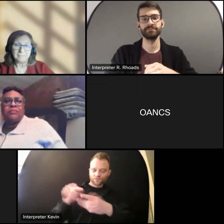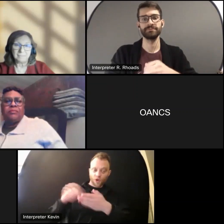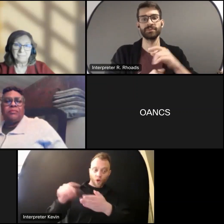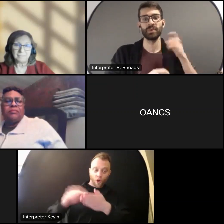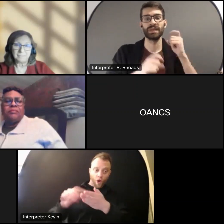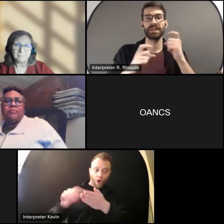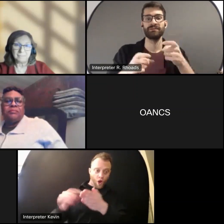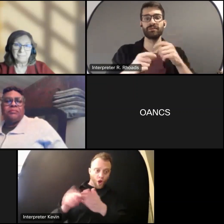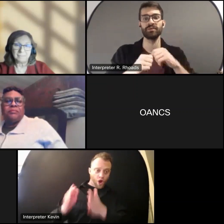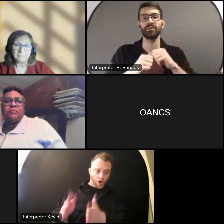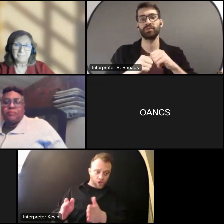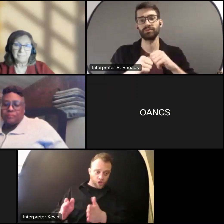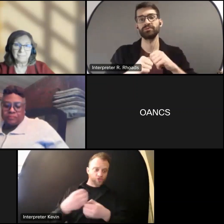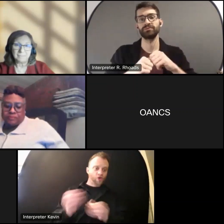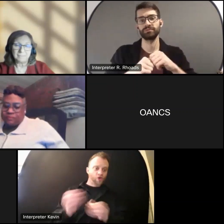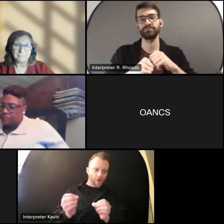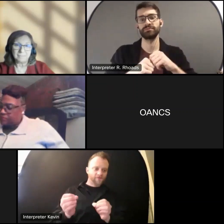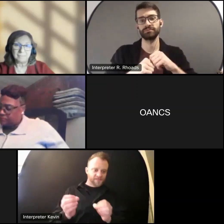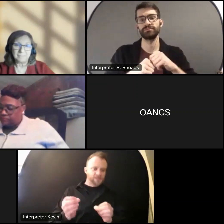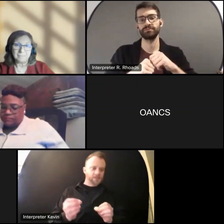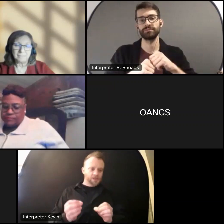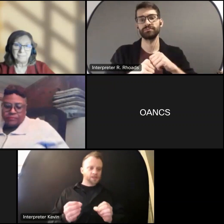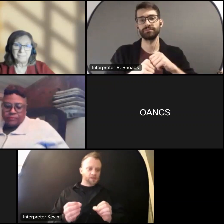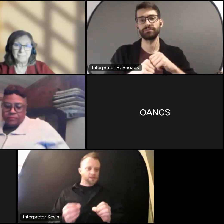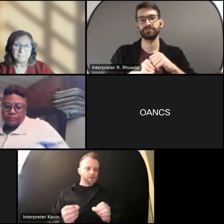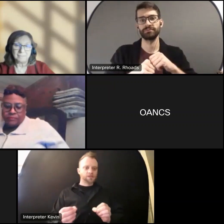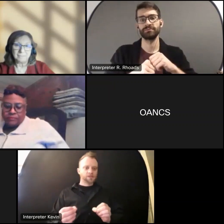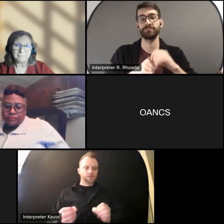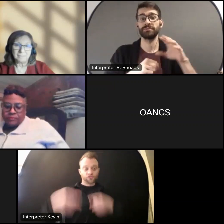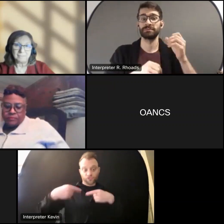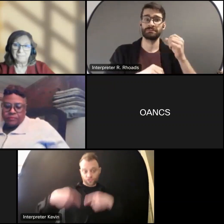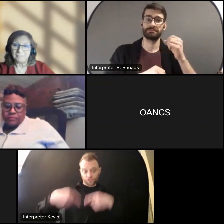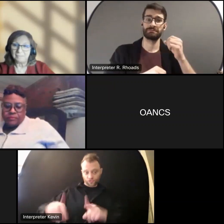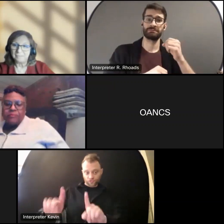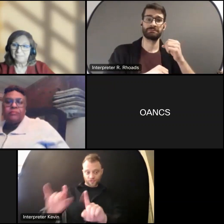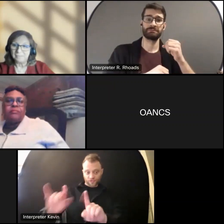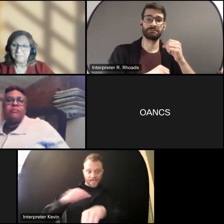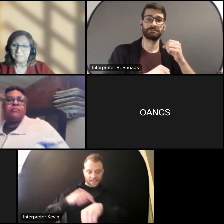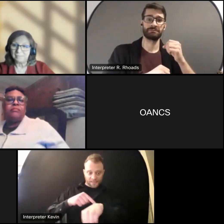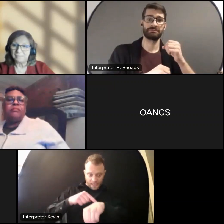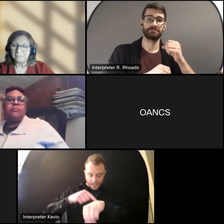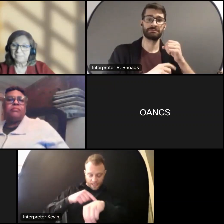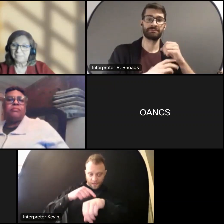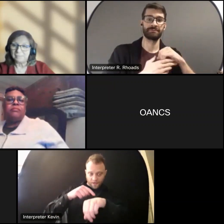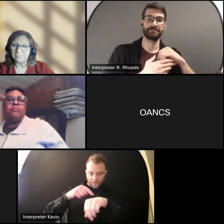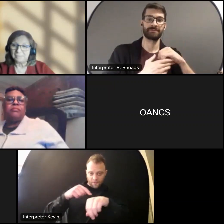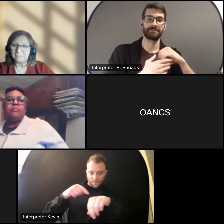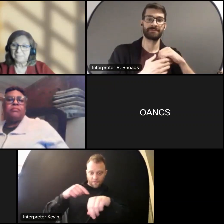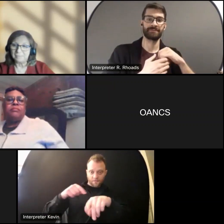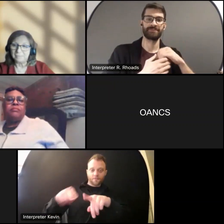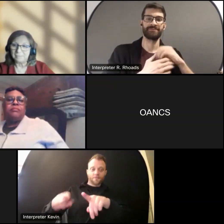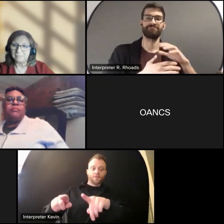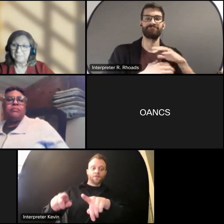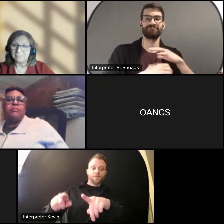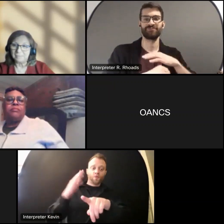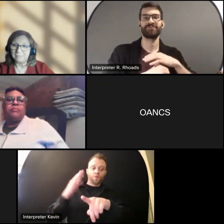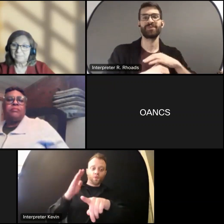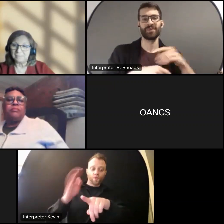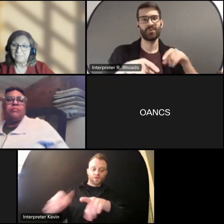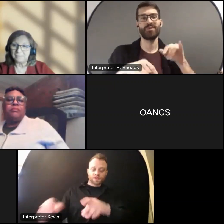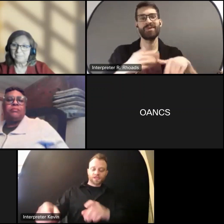Okay? Meanwhile, while that's happening and along with that, you're going to give us your ACH debit